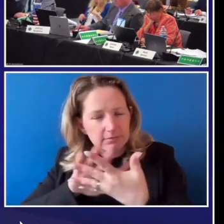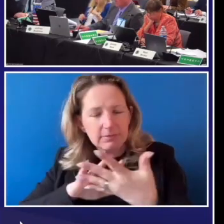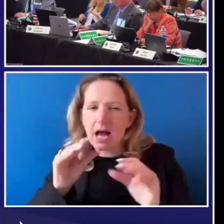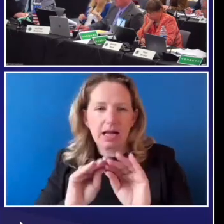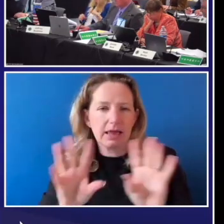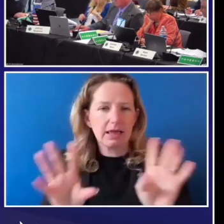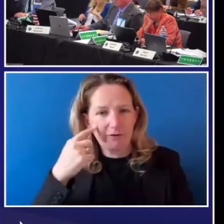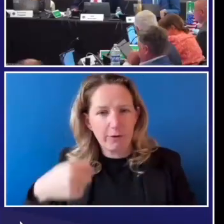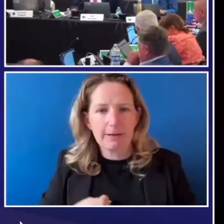I'm going to call a friend on that one.